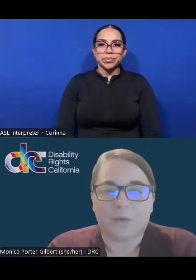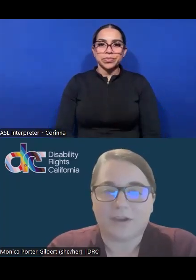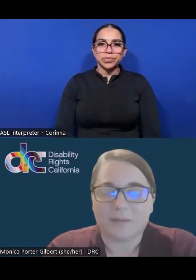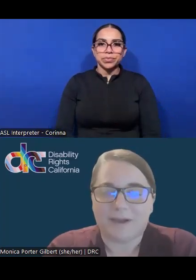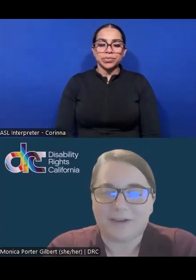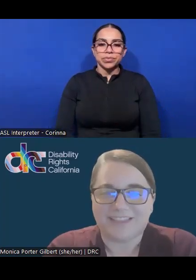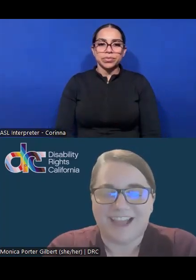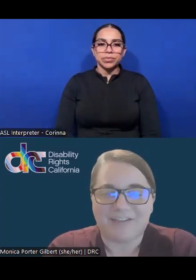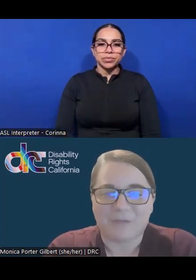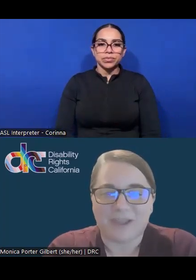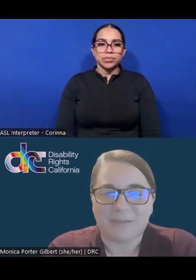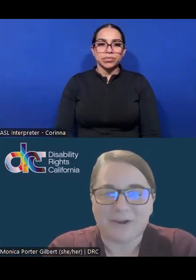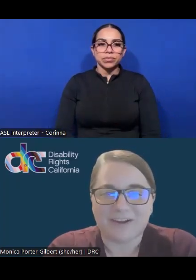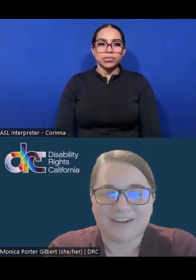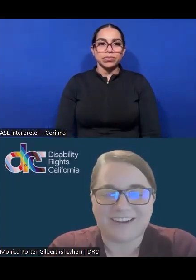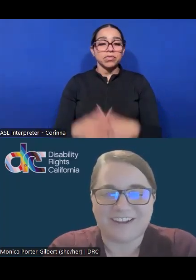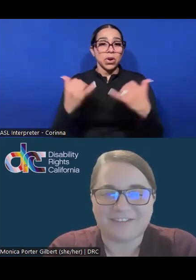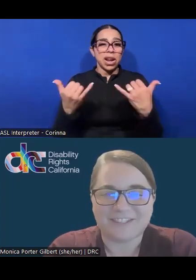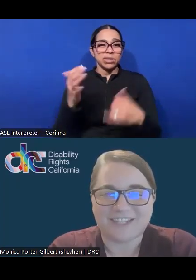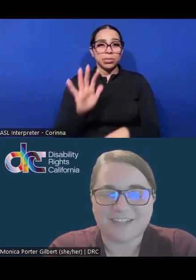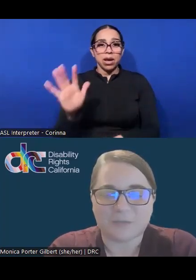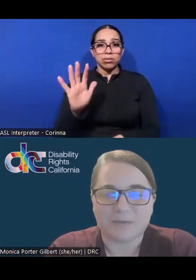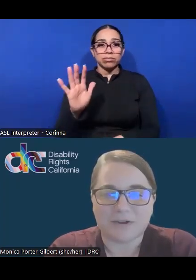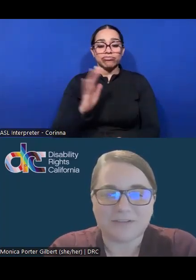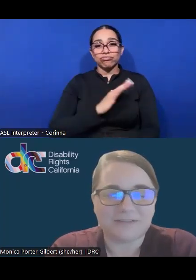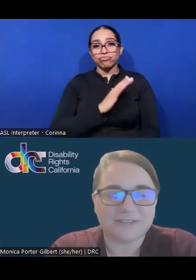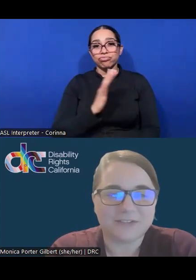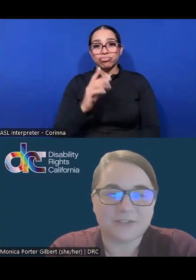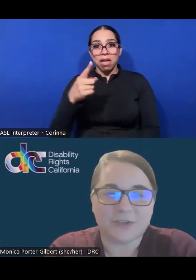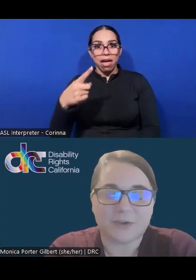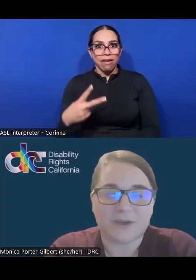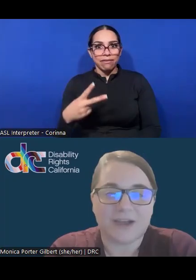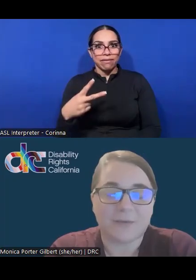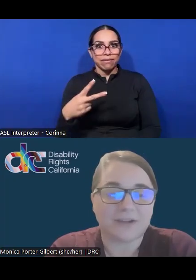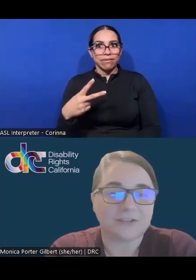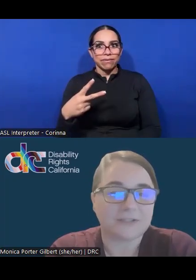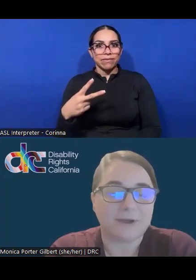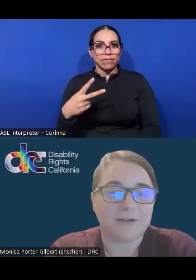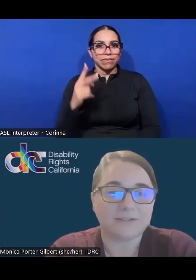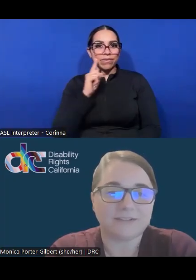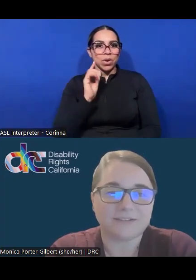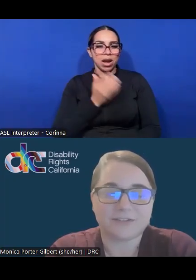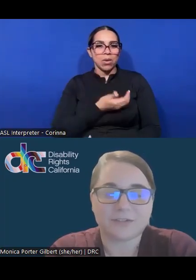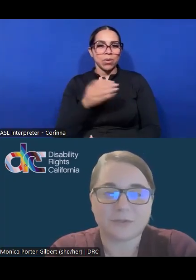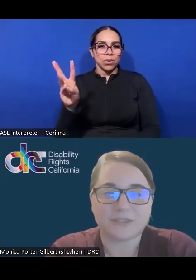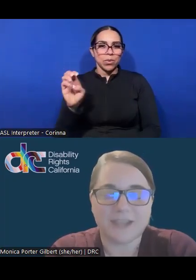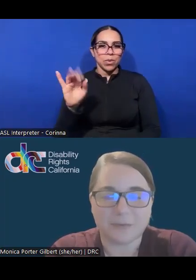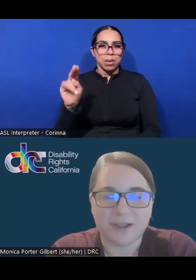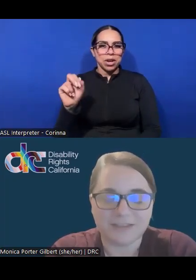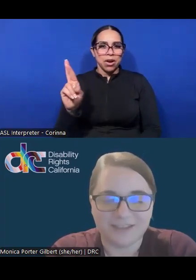We are about at the halfway mark of today's webinar, so I want to just pause to take a breath